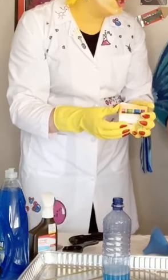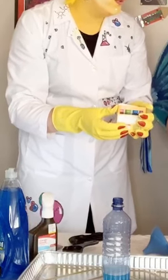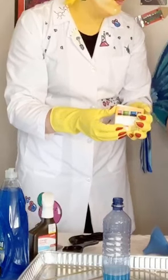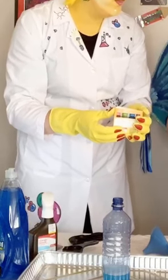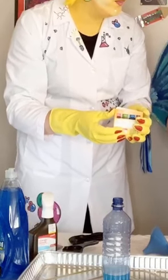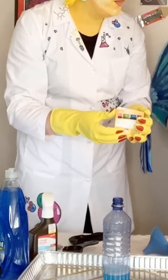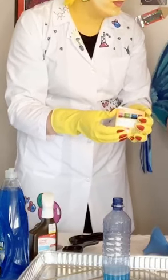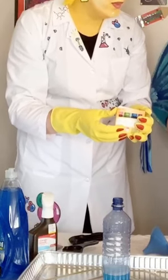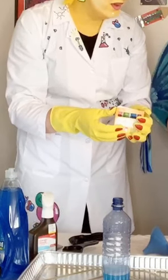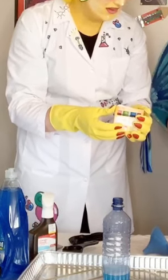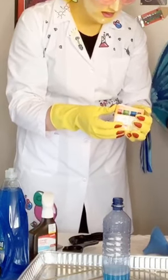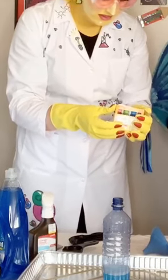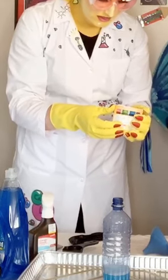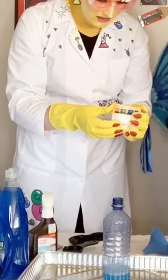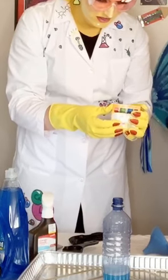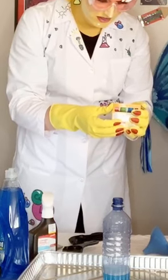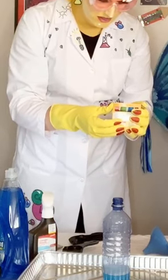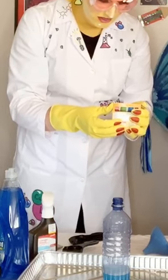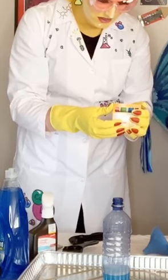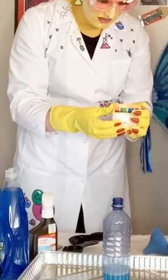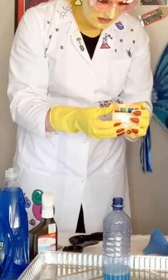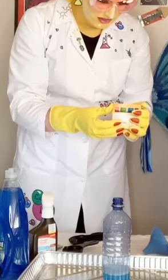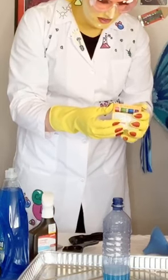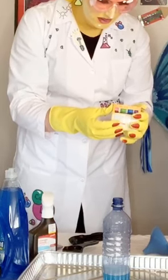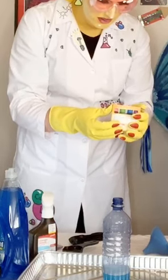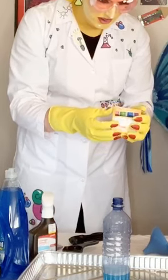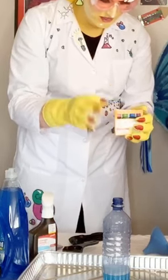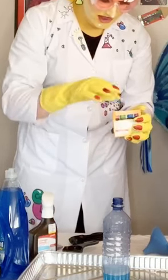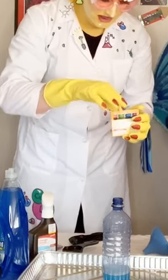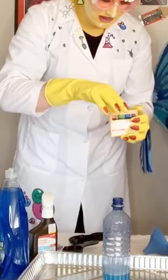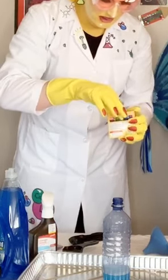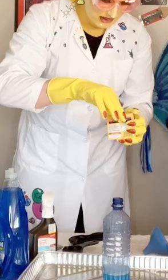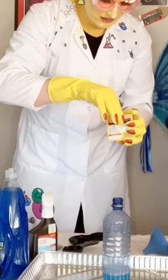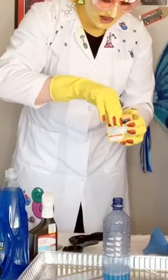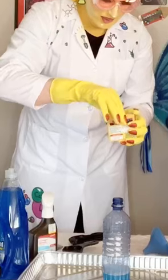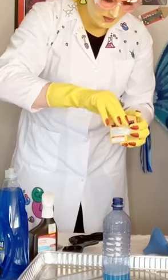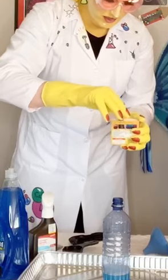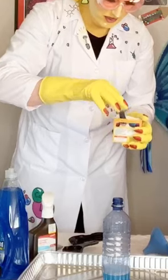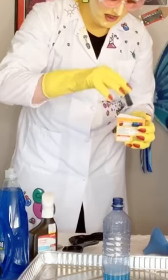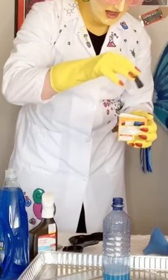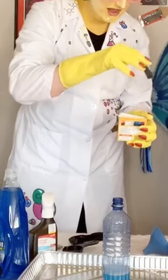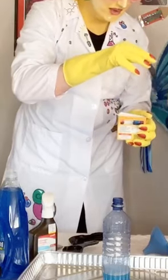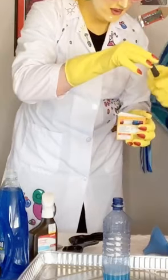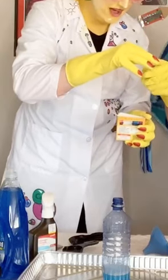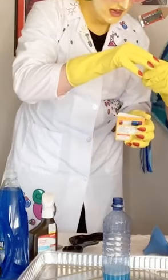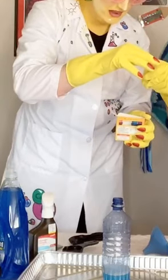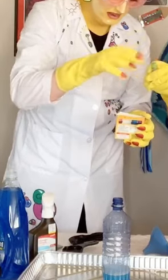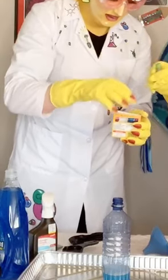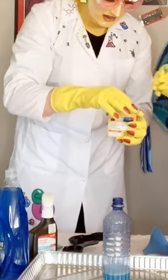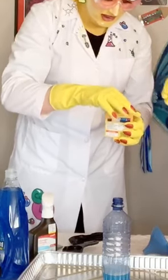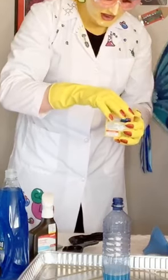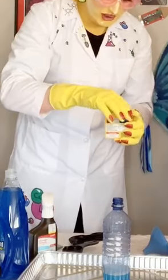do. BARB: Um, I think we should do Green and Purple. CALI: Green and Purple. Okay, here's Green. So